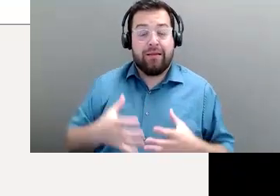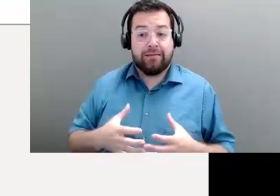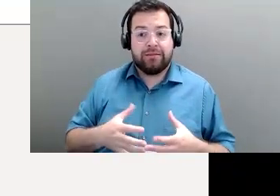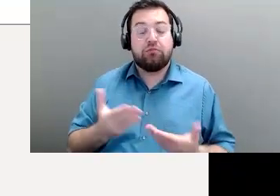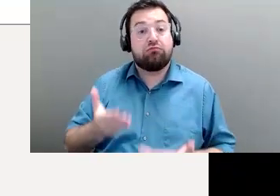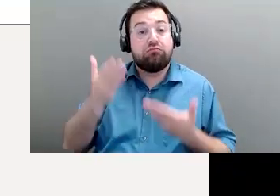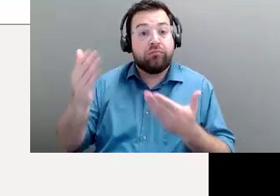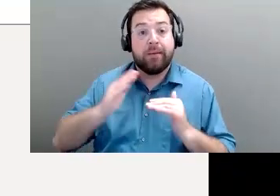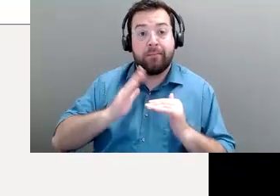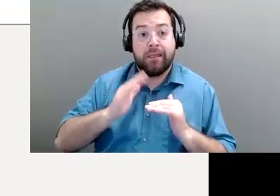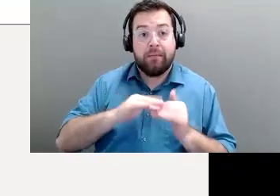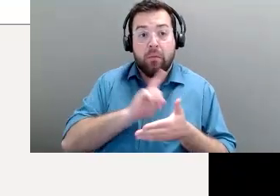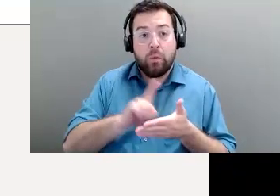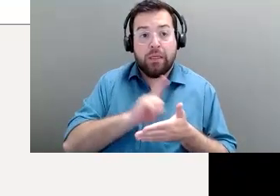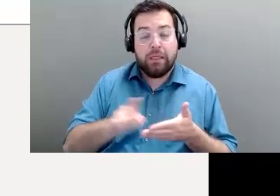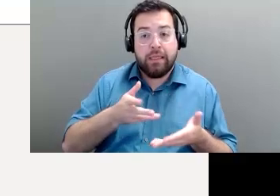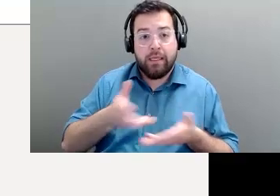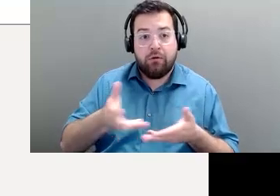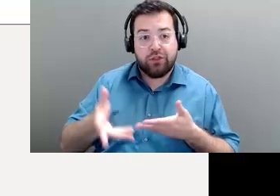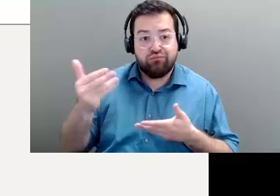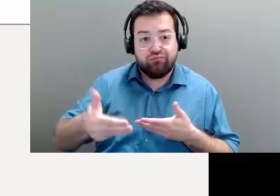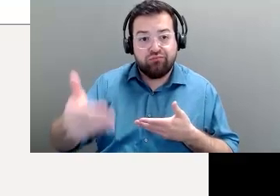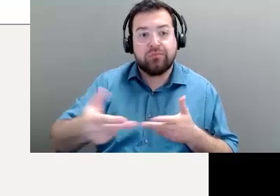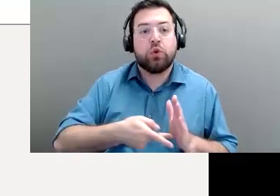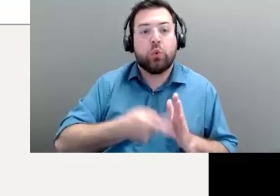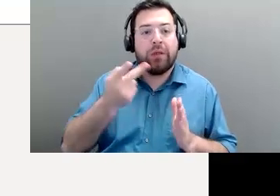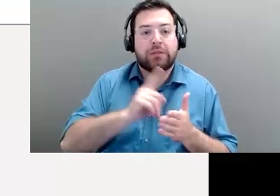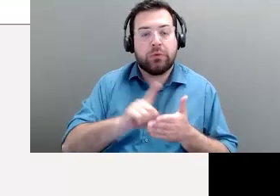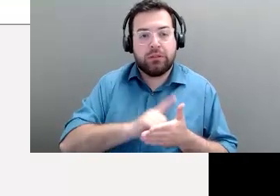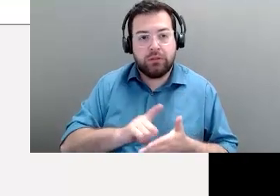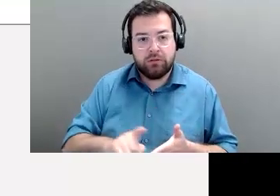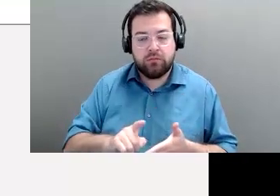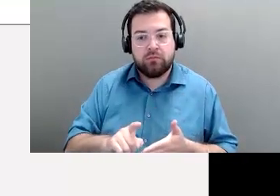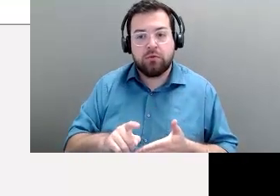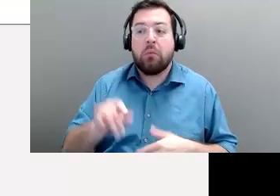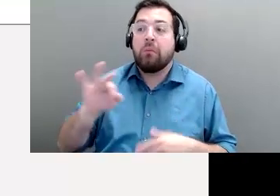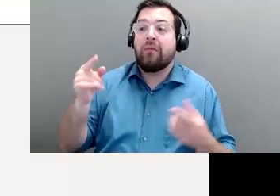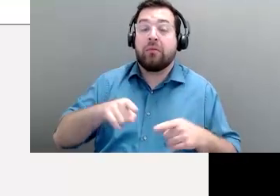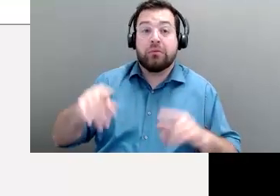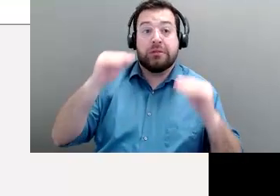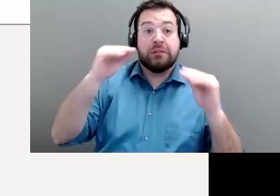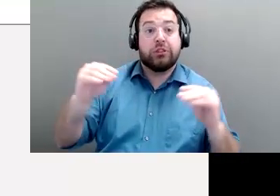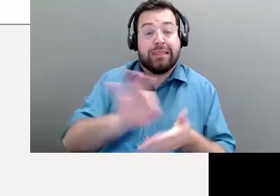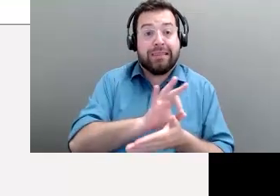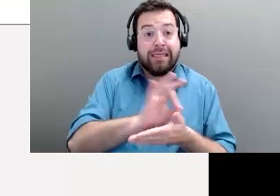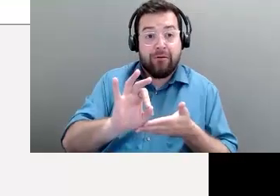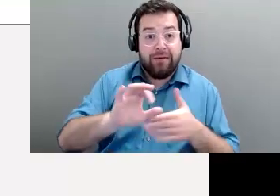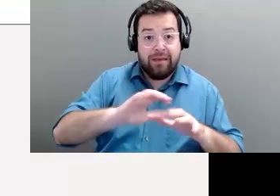required weekly interaction frequency is twice a week. And so if you teach a nine week course, or whatnot,